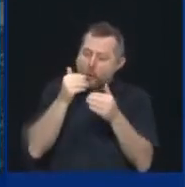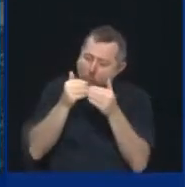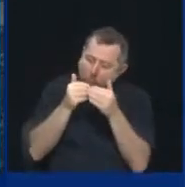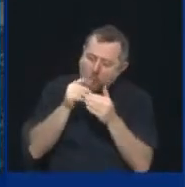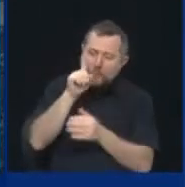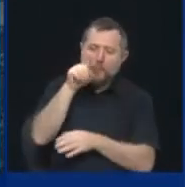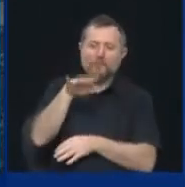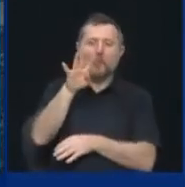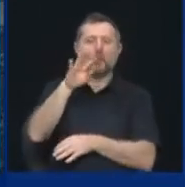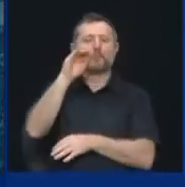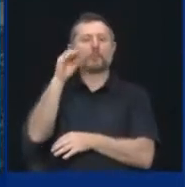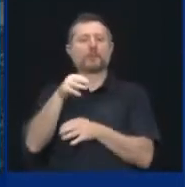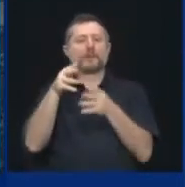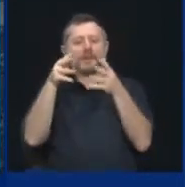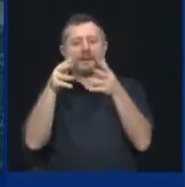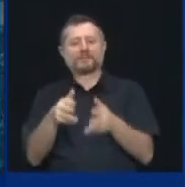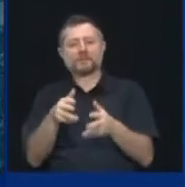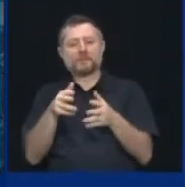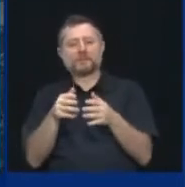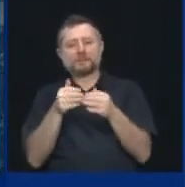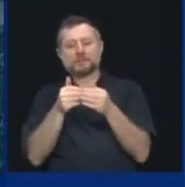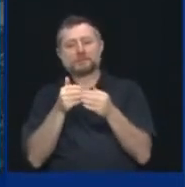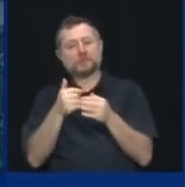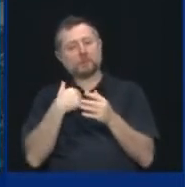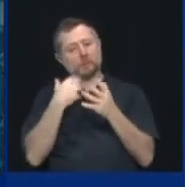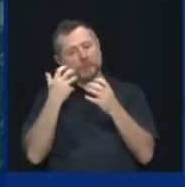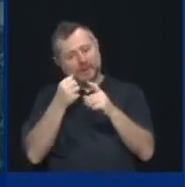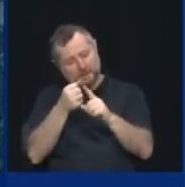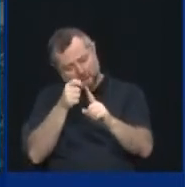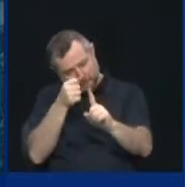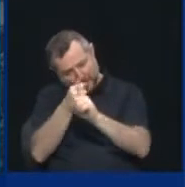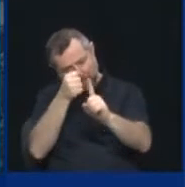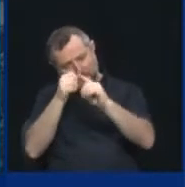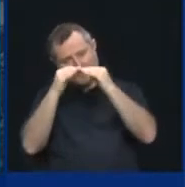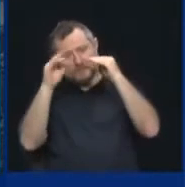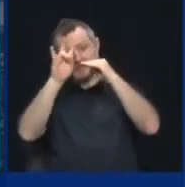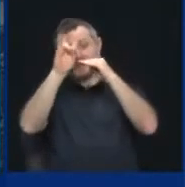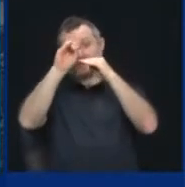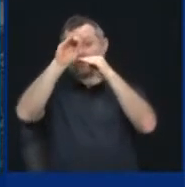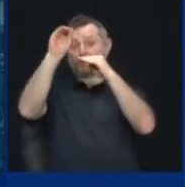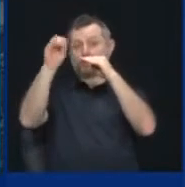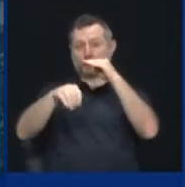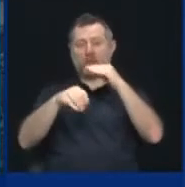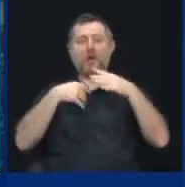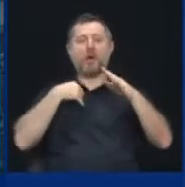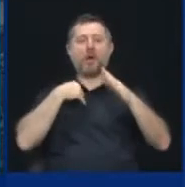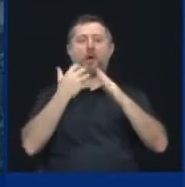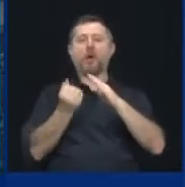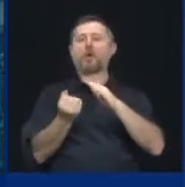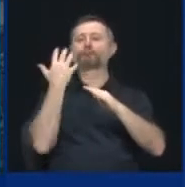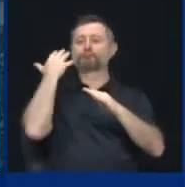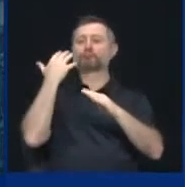WE ARE AT 68 .6, ALMOST THERE, THIS IS NOT HORSESHOES, WE WANT